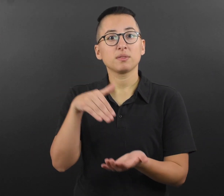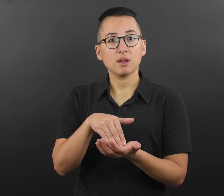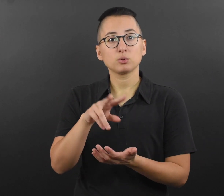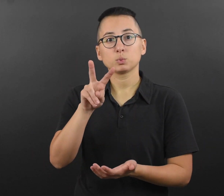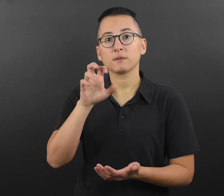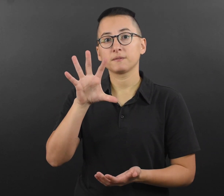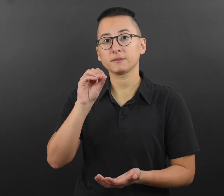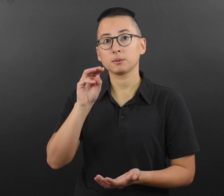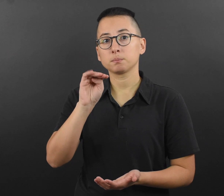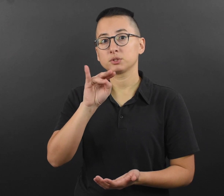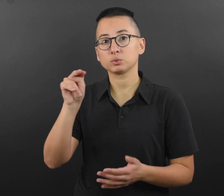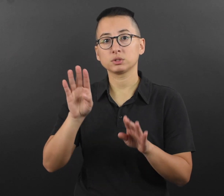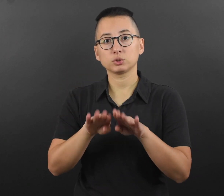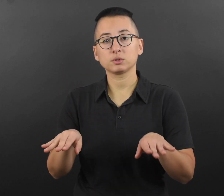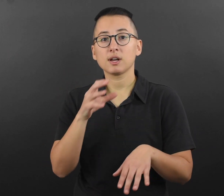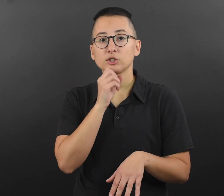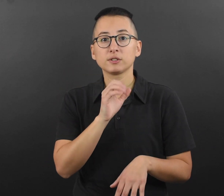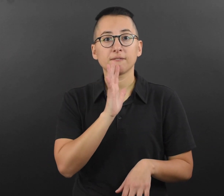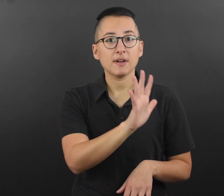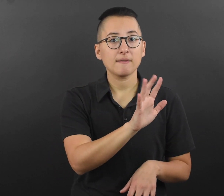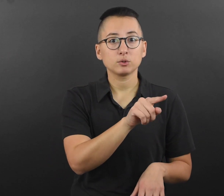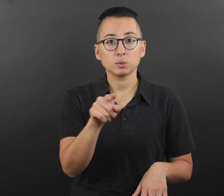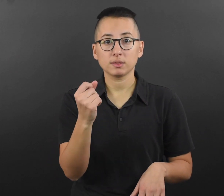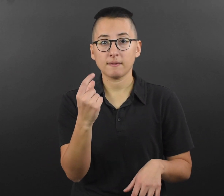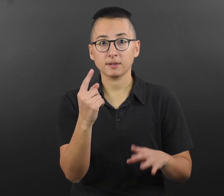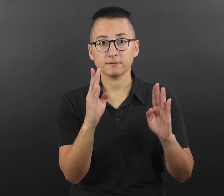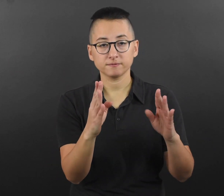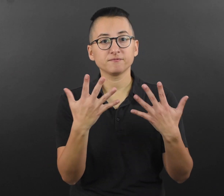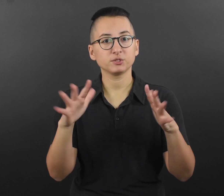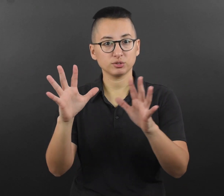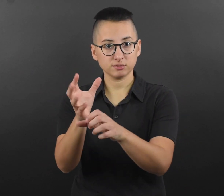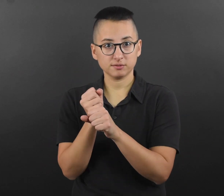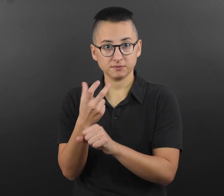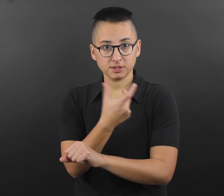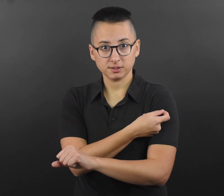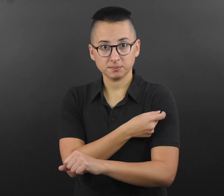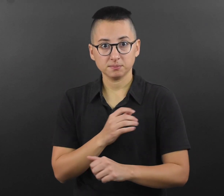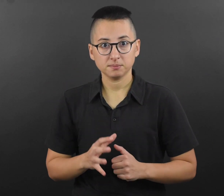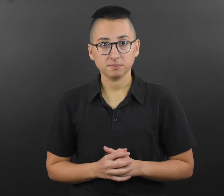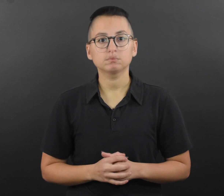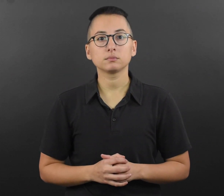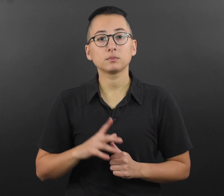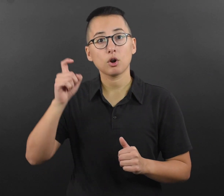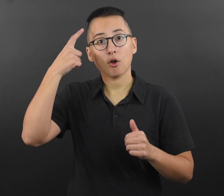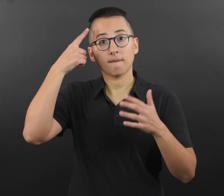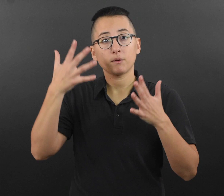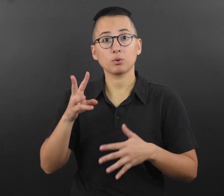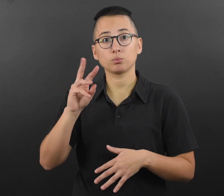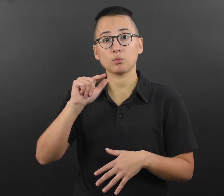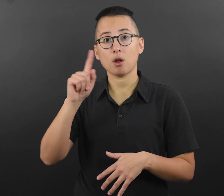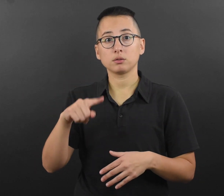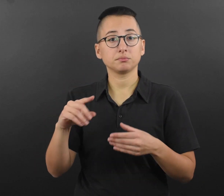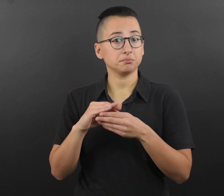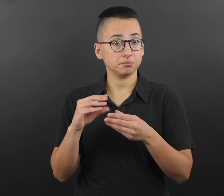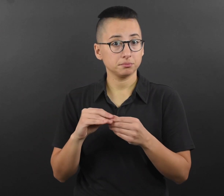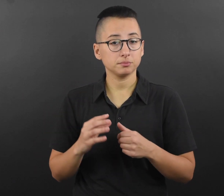5- to 11-years-old received their vaccine through November 14, the most recent reporting date.